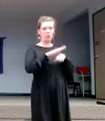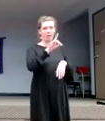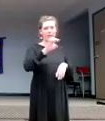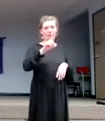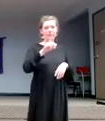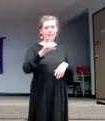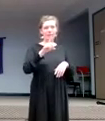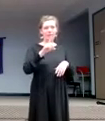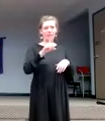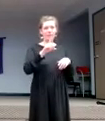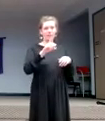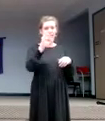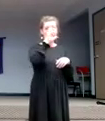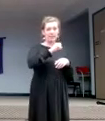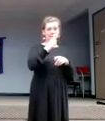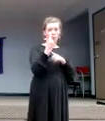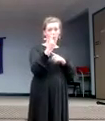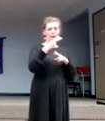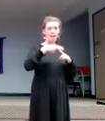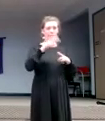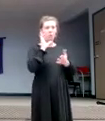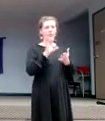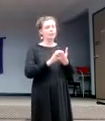unfortunately, we're not going to be able to accept those today. We're going to have to